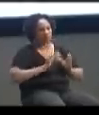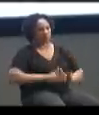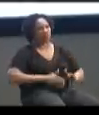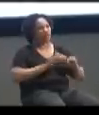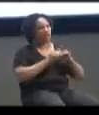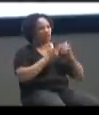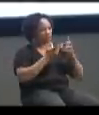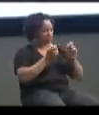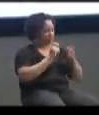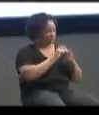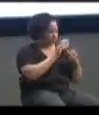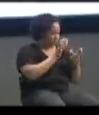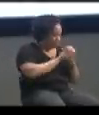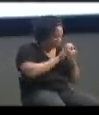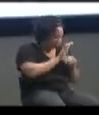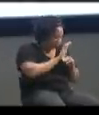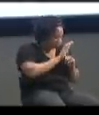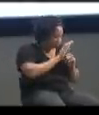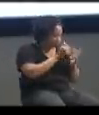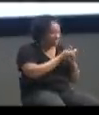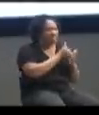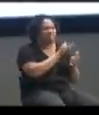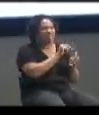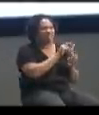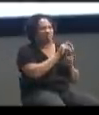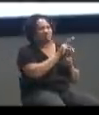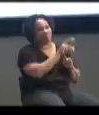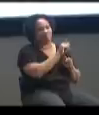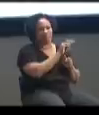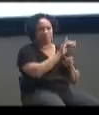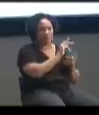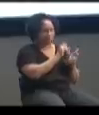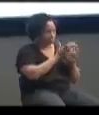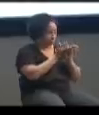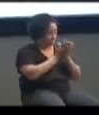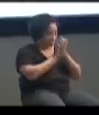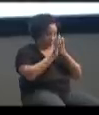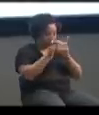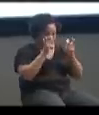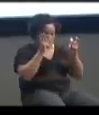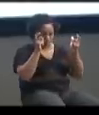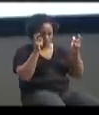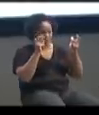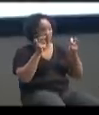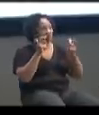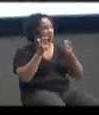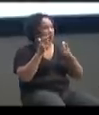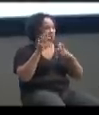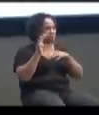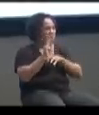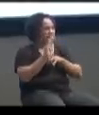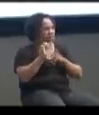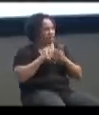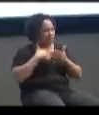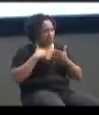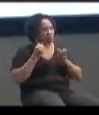STABLE CUSTOMER, HELP SMALL, NON-INVESTIGATIVE ENTREPRENEURIAL BUSINESSES INTO ENTERPRISES CREATING GOOD, AMERICAN JOBS.